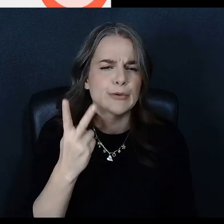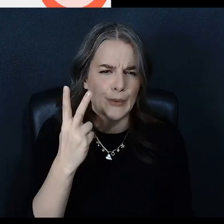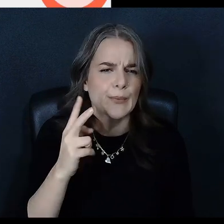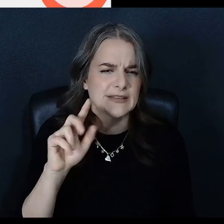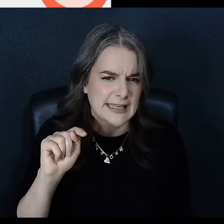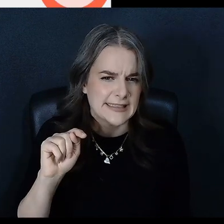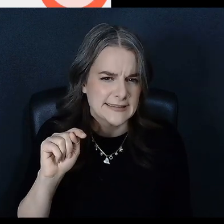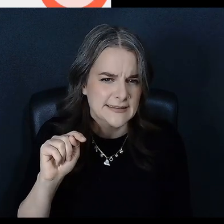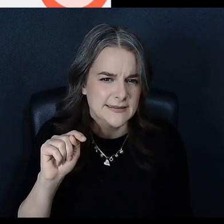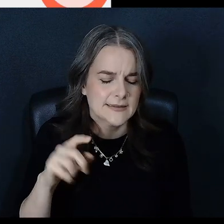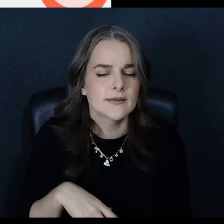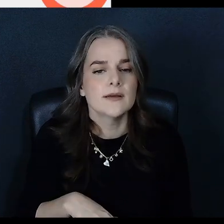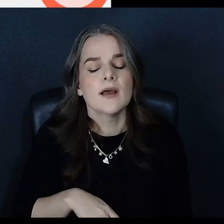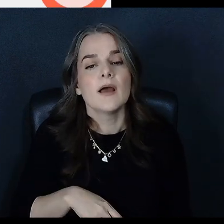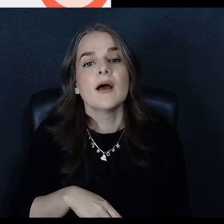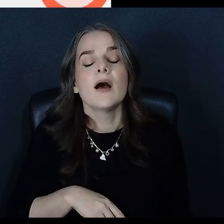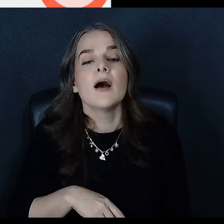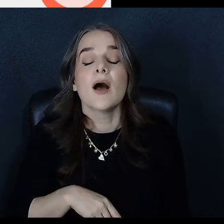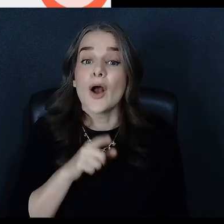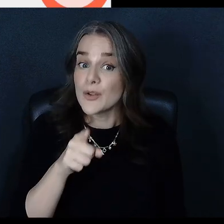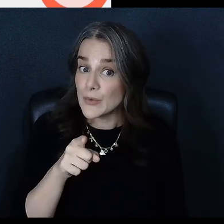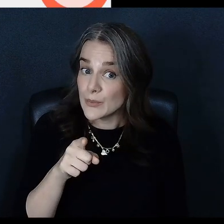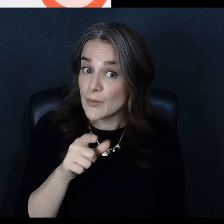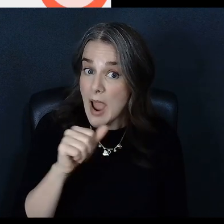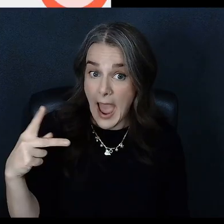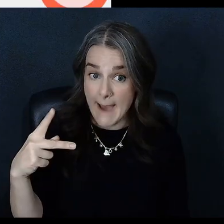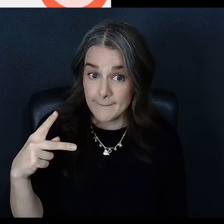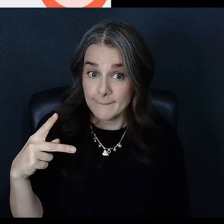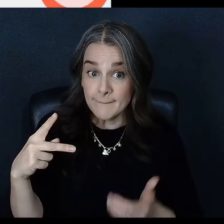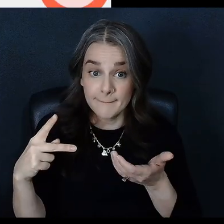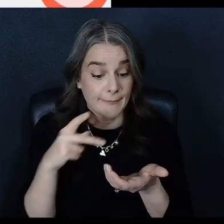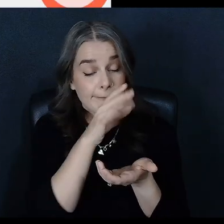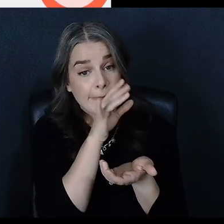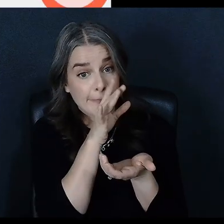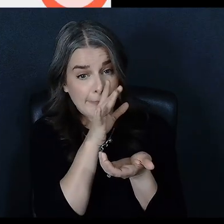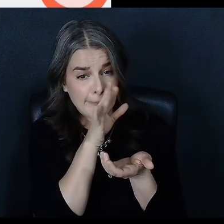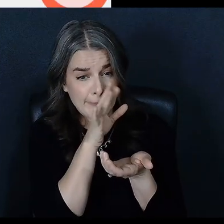That is a tool where you speak to the app which you have trained to recognize your voice.